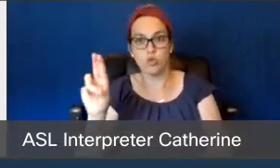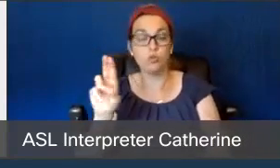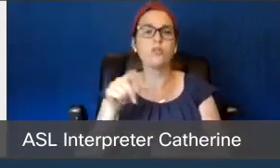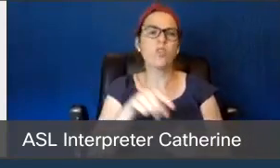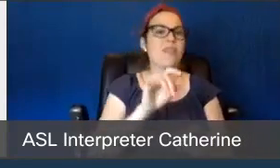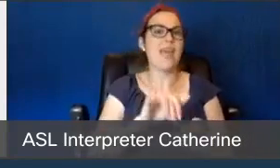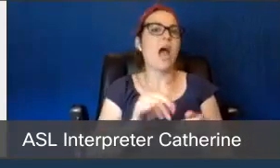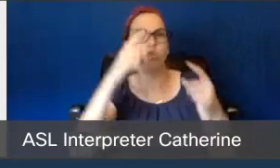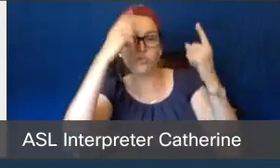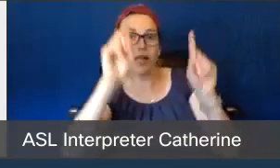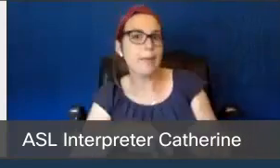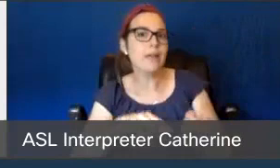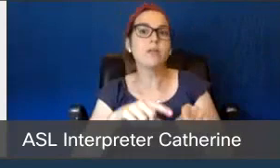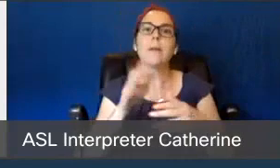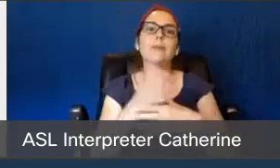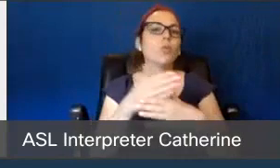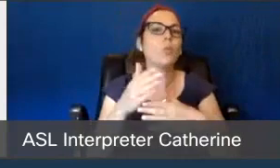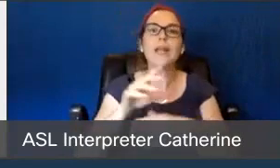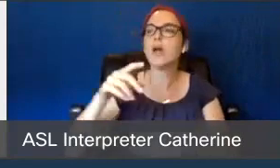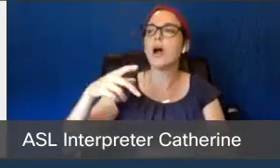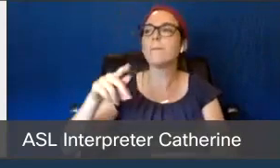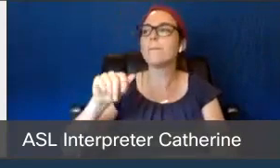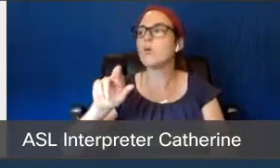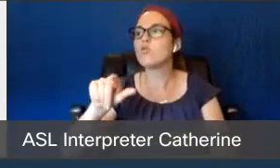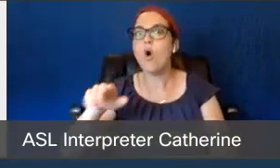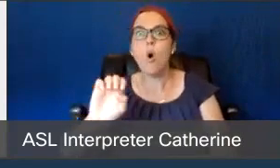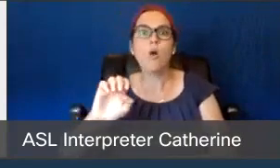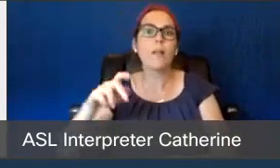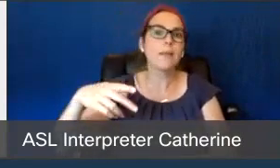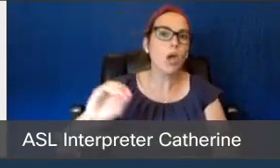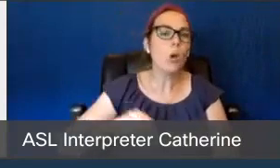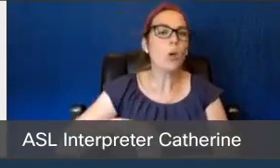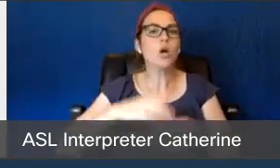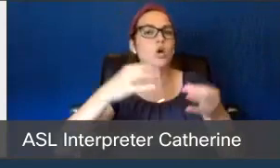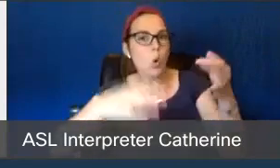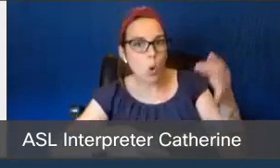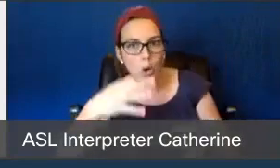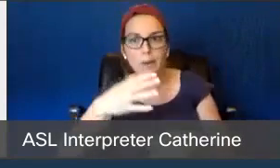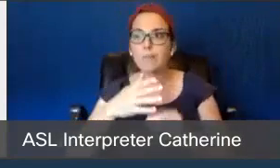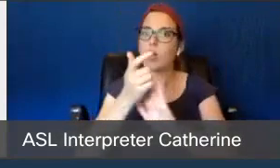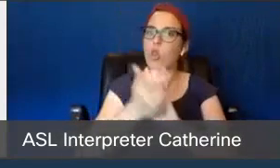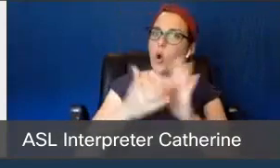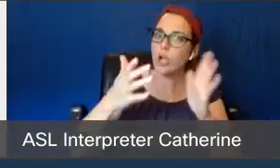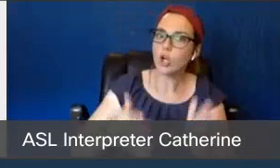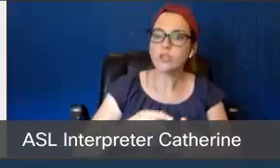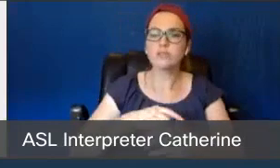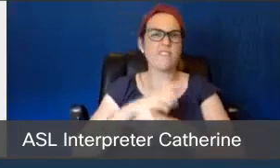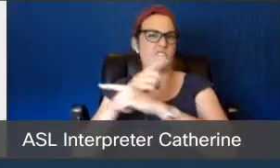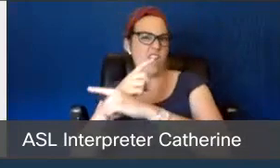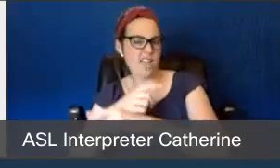the court, probation, parole, prosecution, defense, treatment coordinator, agreeing